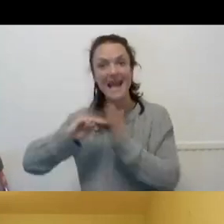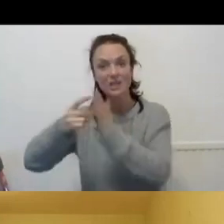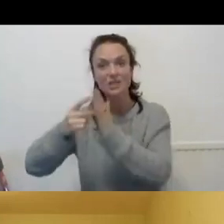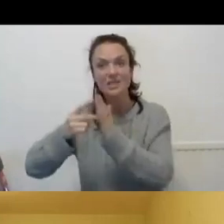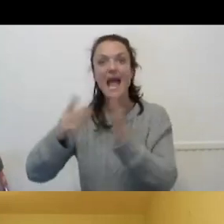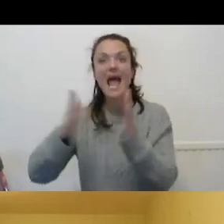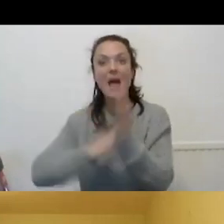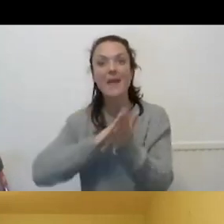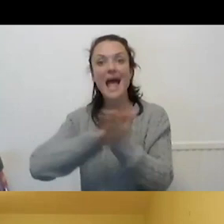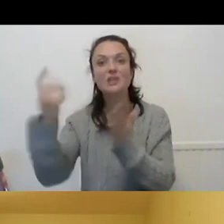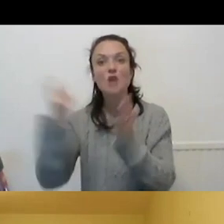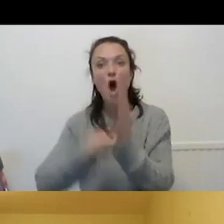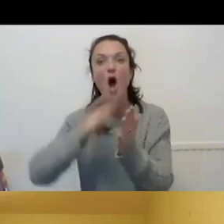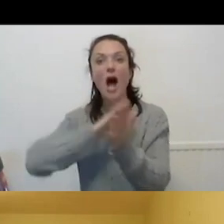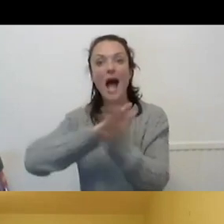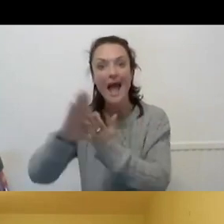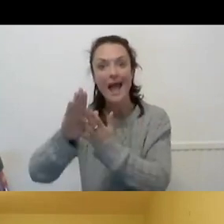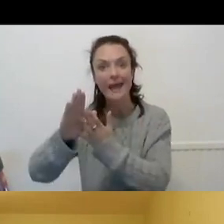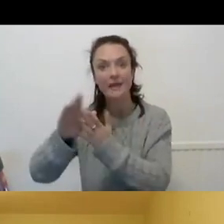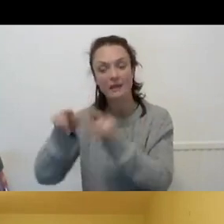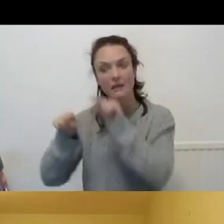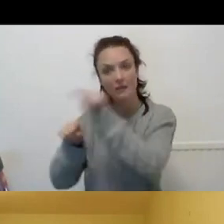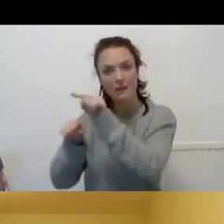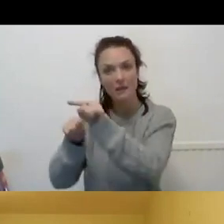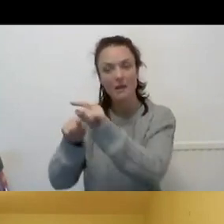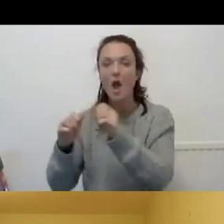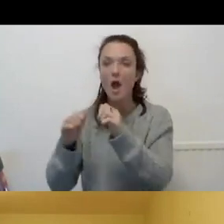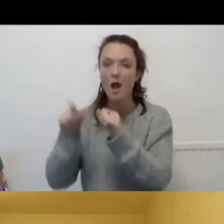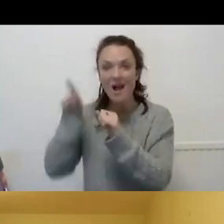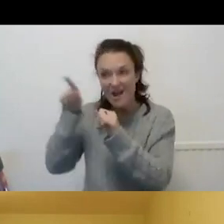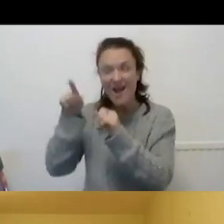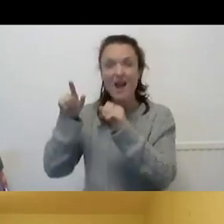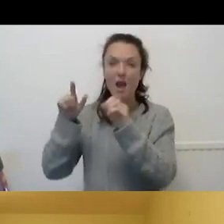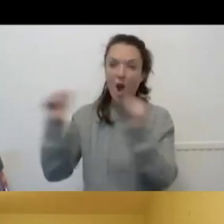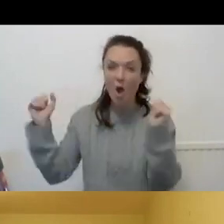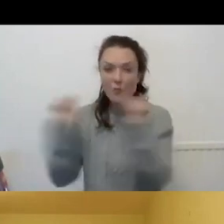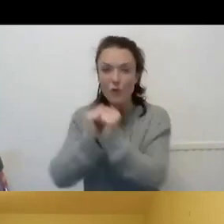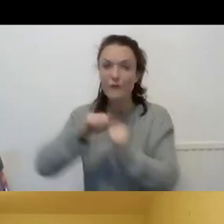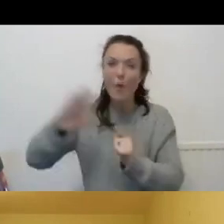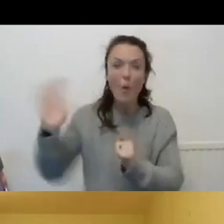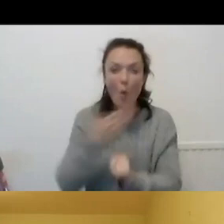And these are the agencies that approve all drugs and vaccines that need to be used in the UK.